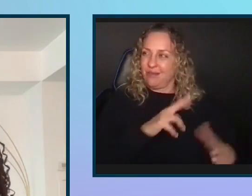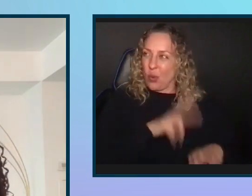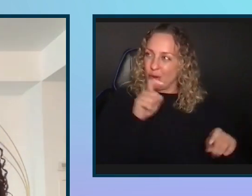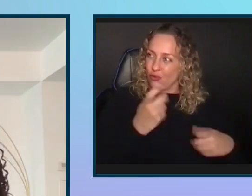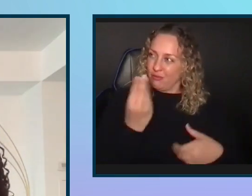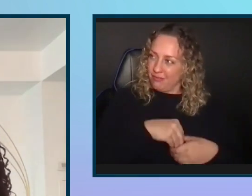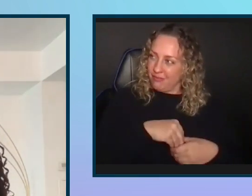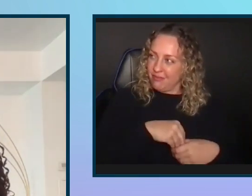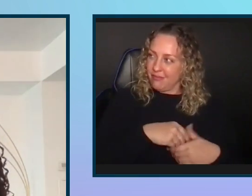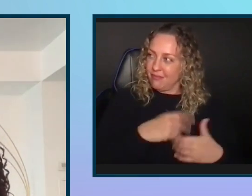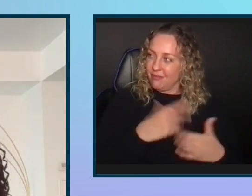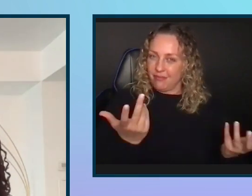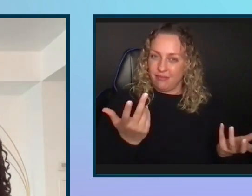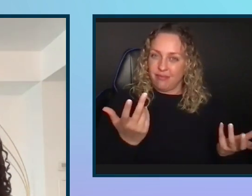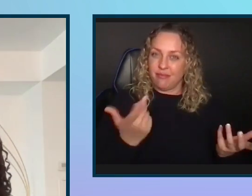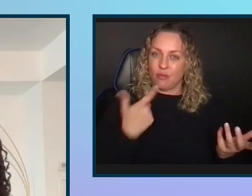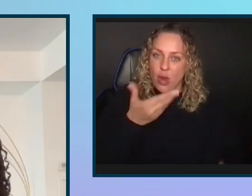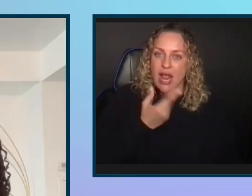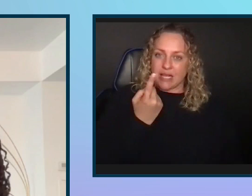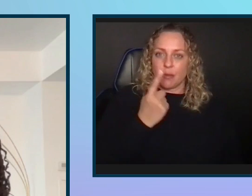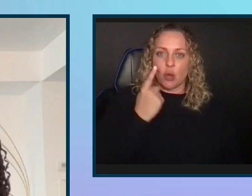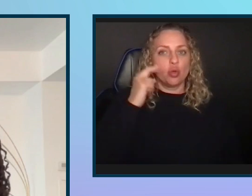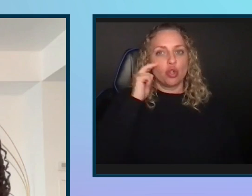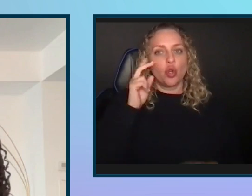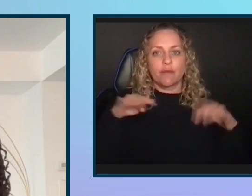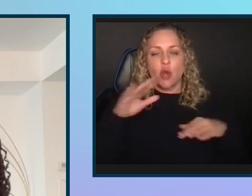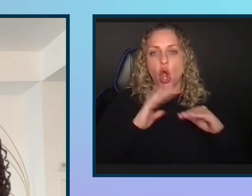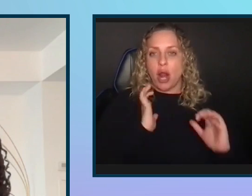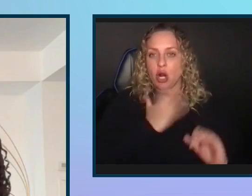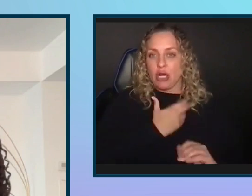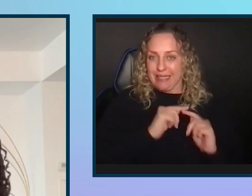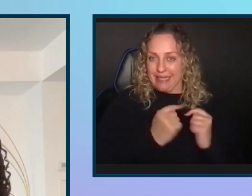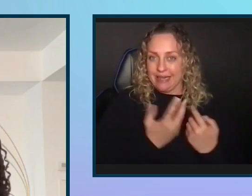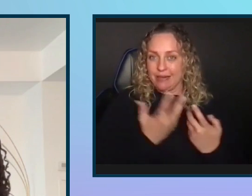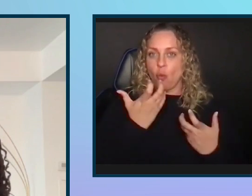So we've hired someone who's neurodivergent on our team, we wanna make them part of the workplace